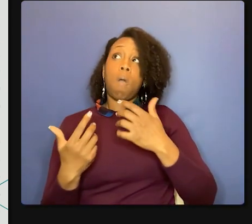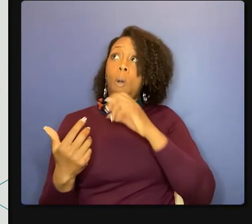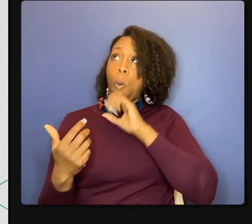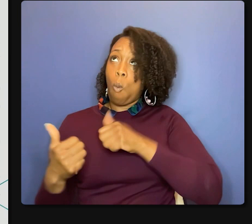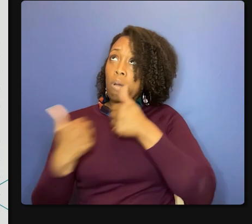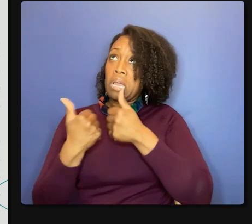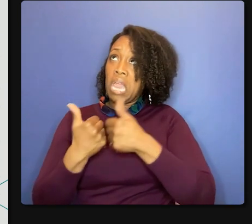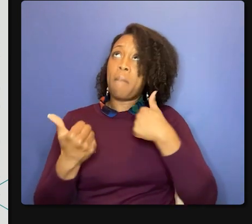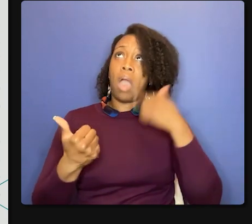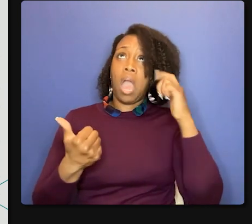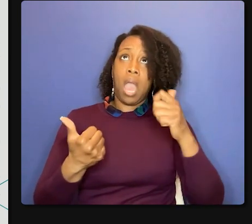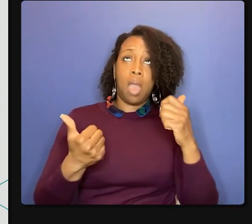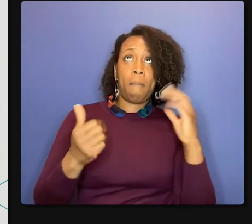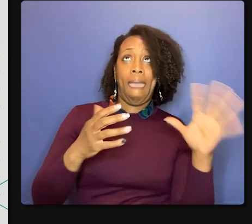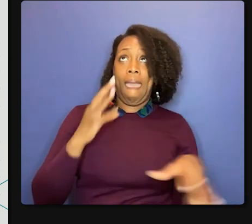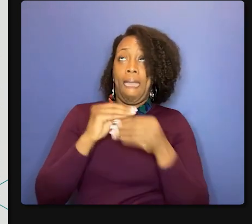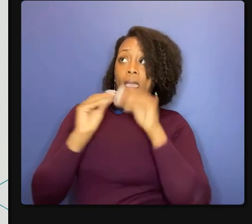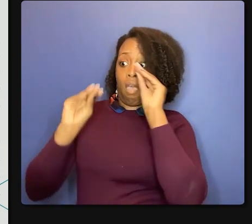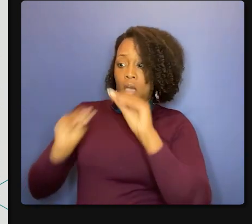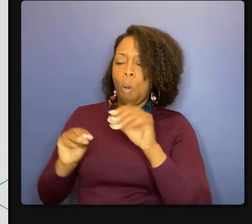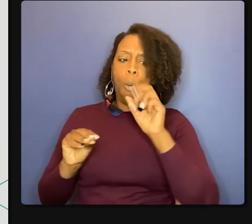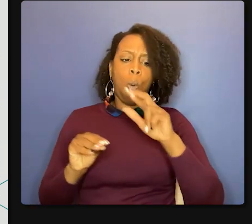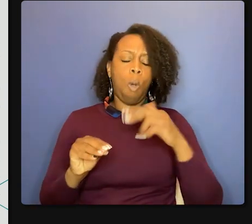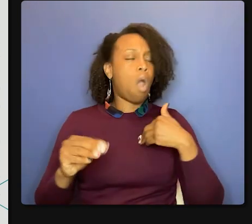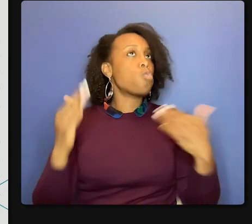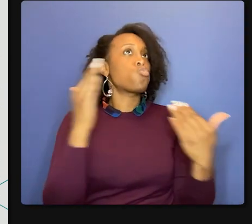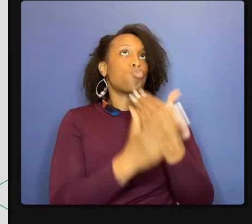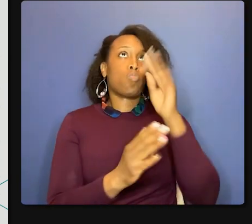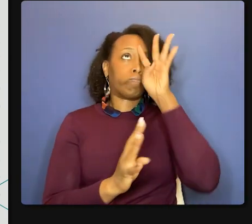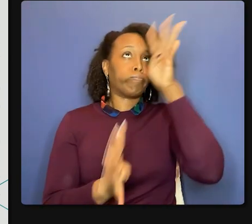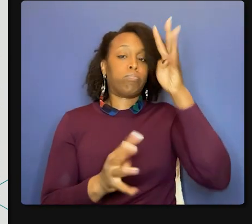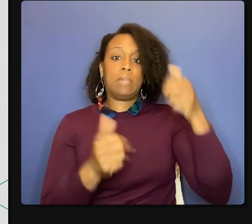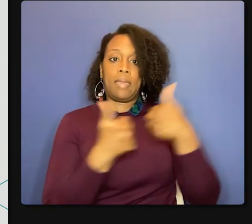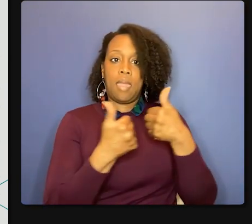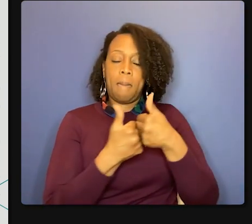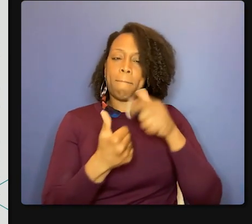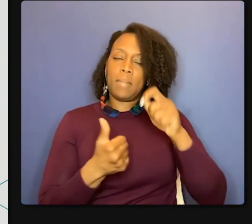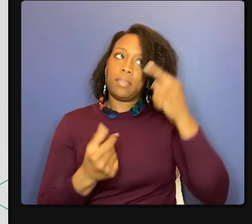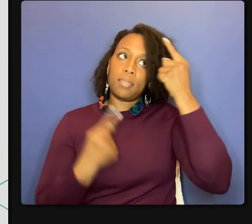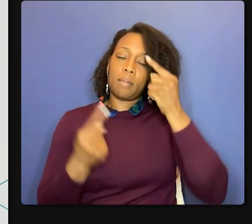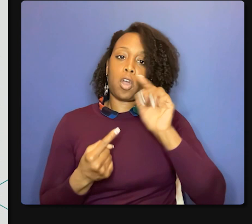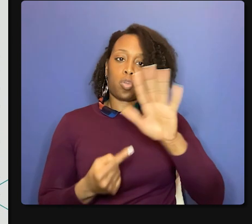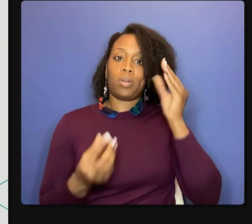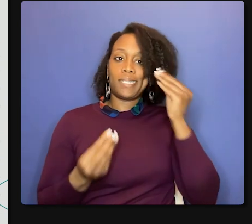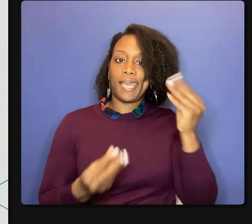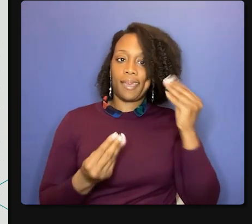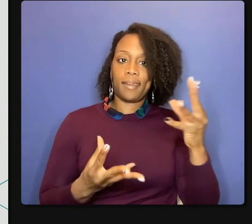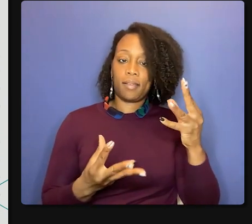Like if this is a retrofit into an existing title or a completely new title, you really need to consider your data.